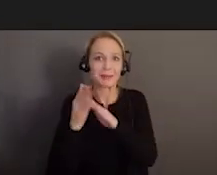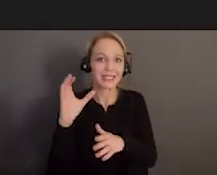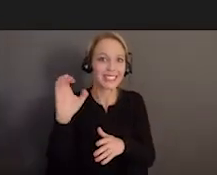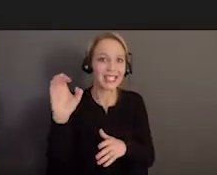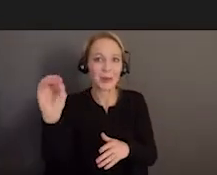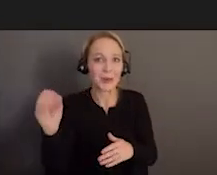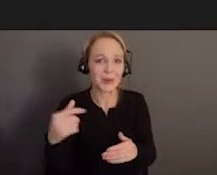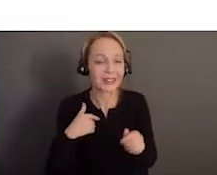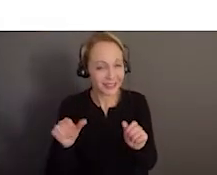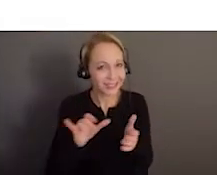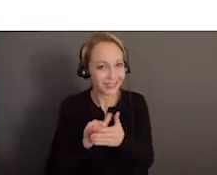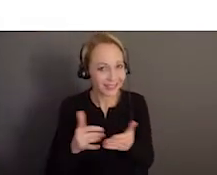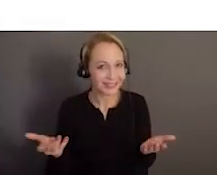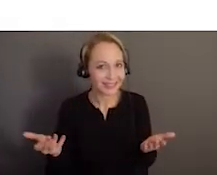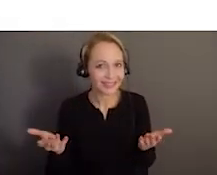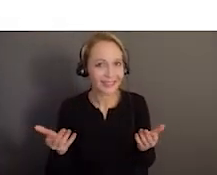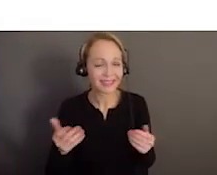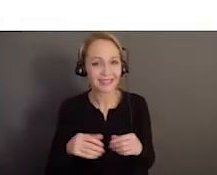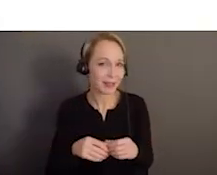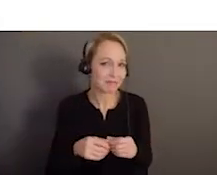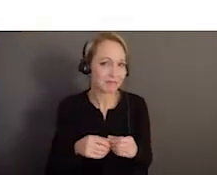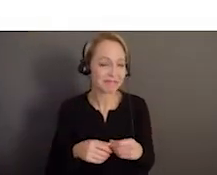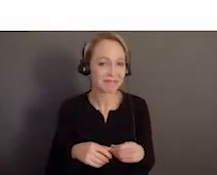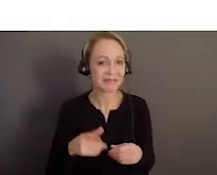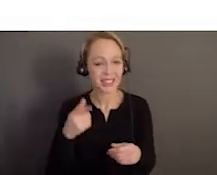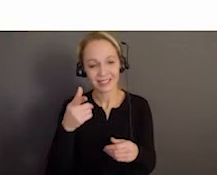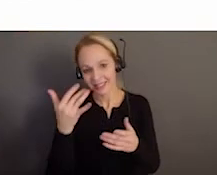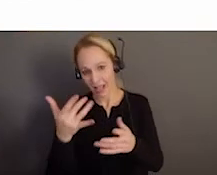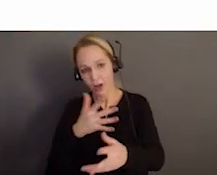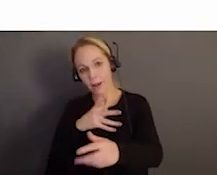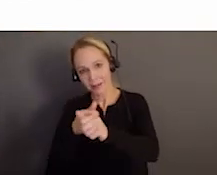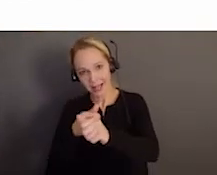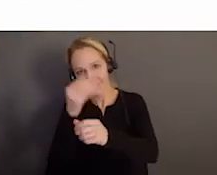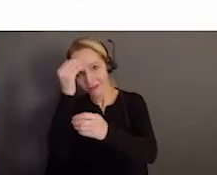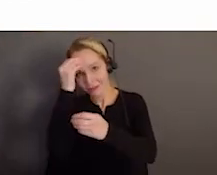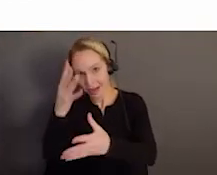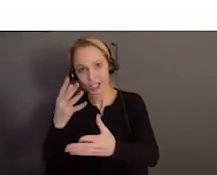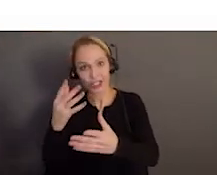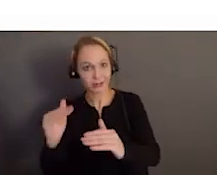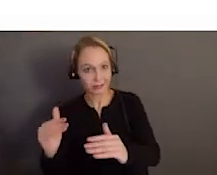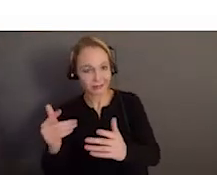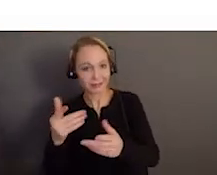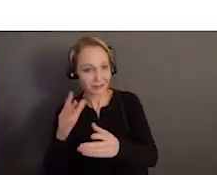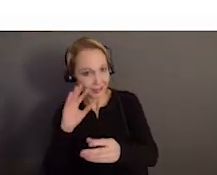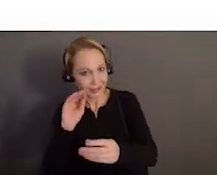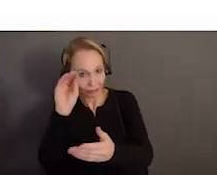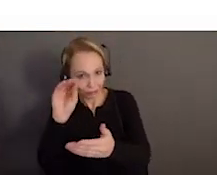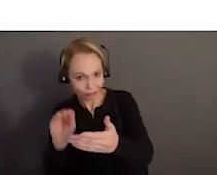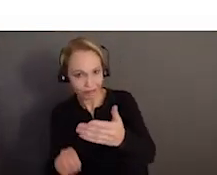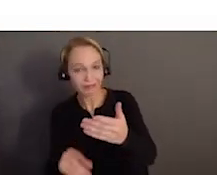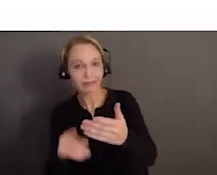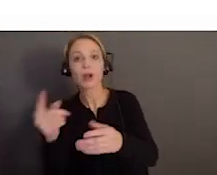YEAH, AND IT GETS UPDATED AND I CAN FLIP BACK OVER TO THE CRM.